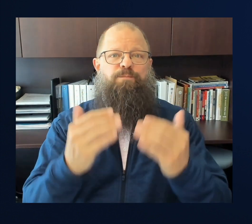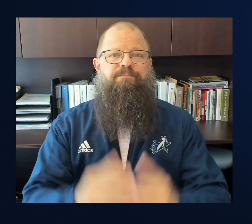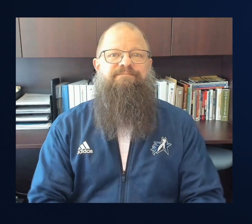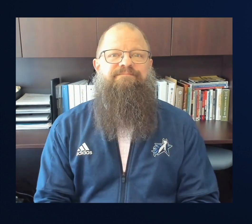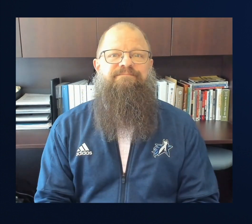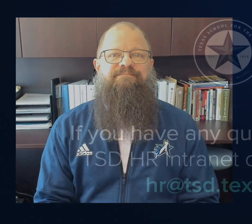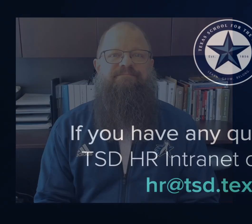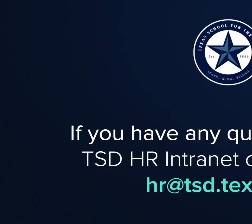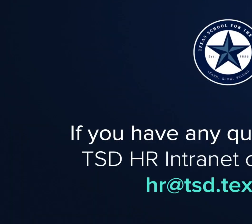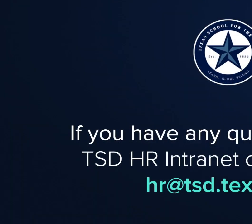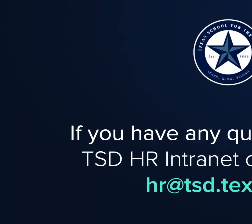Thank you.